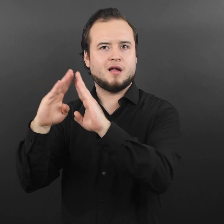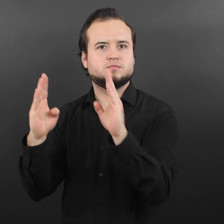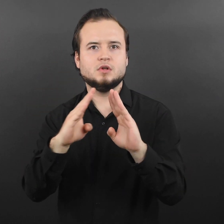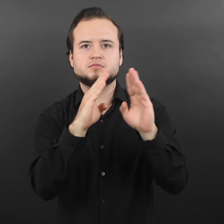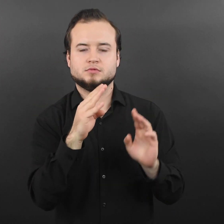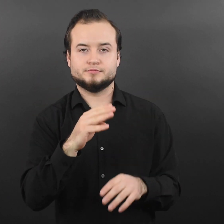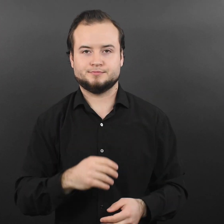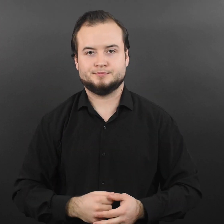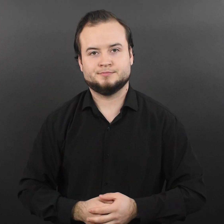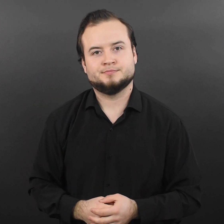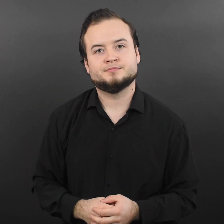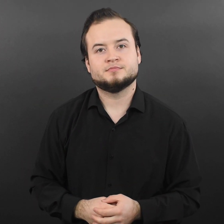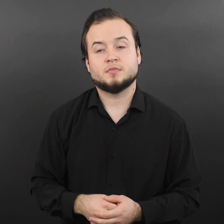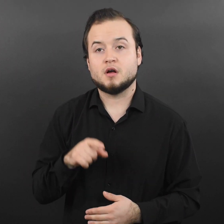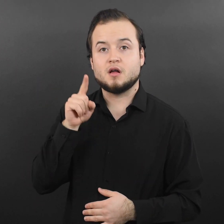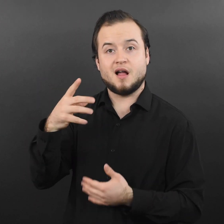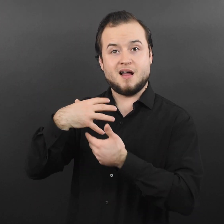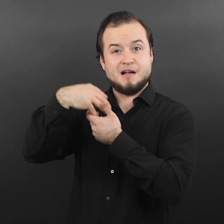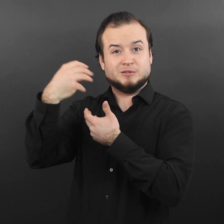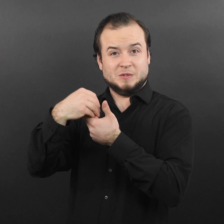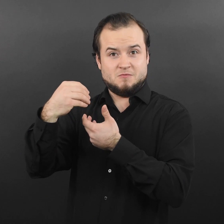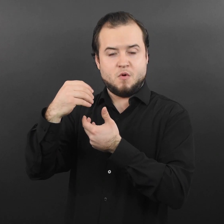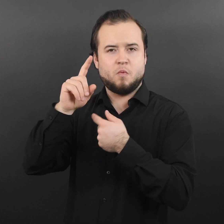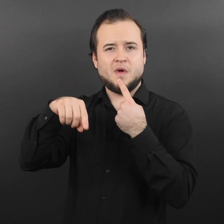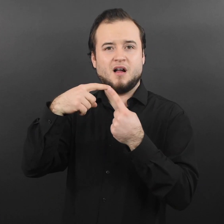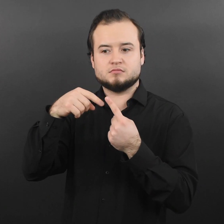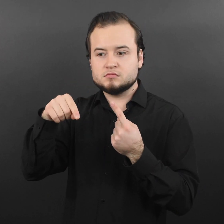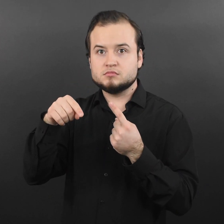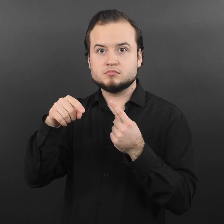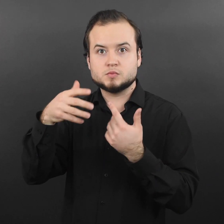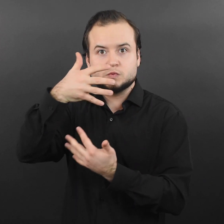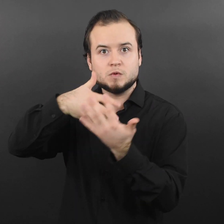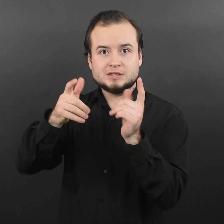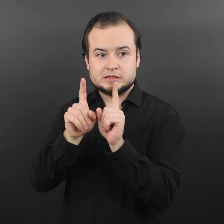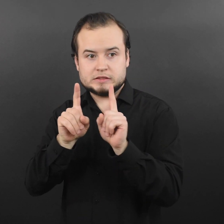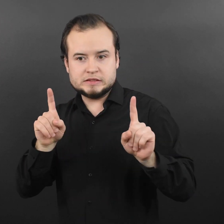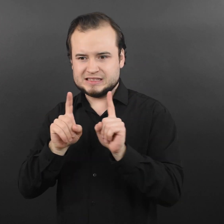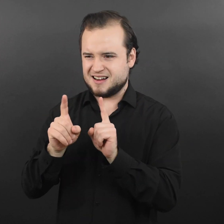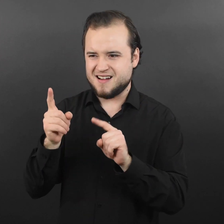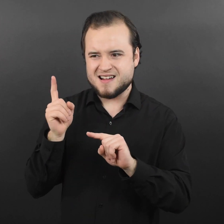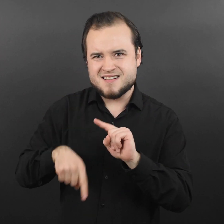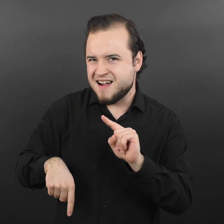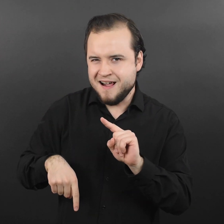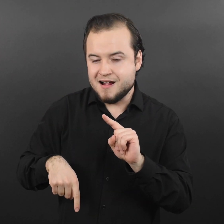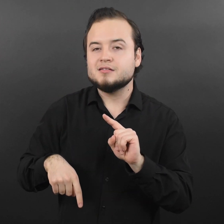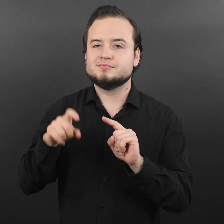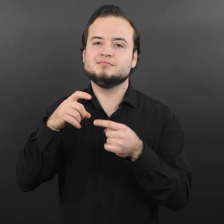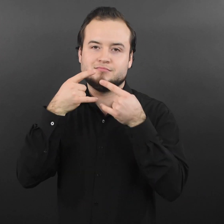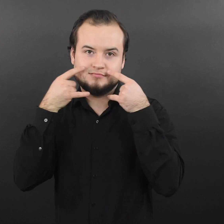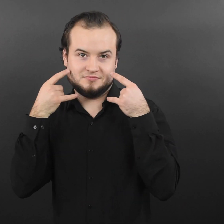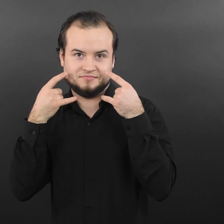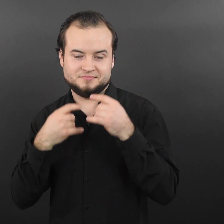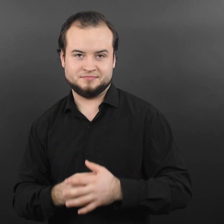• Outdoors when social distancing cannot be maintained